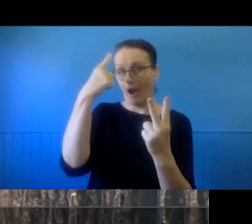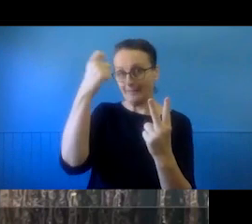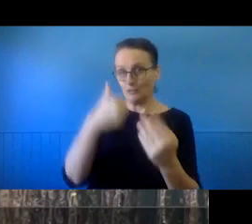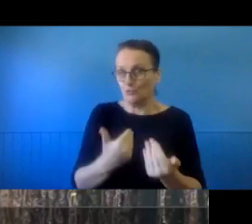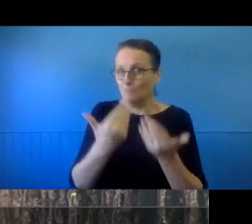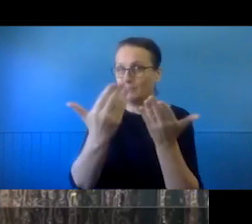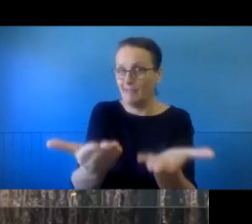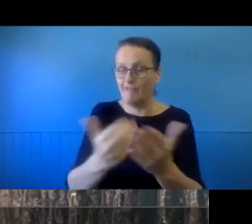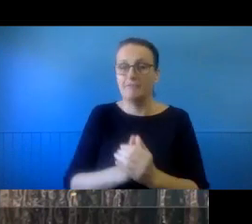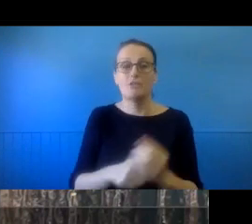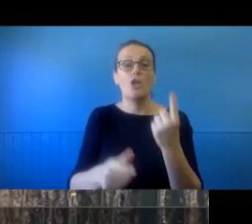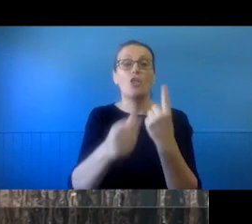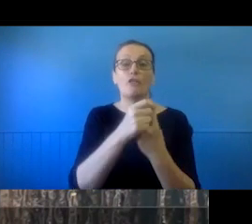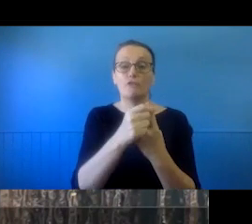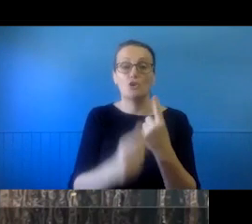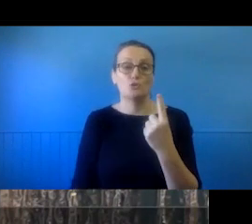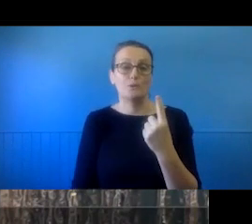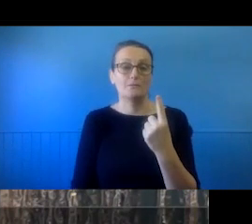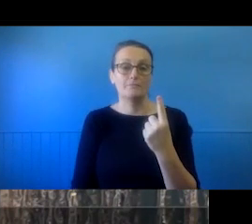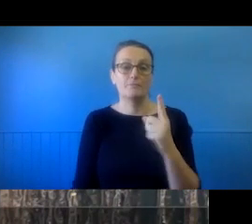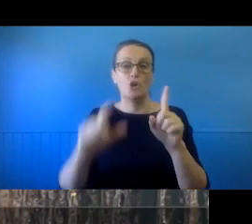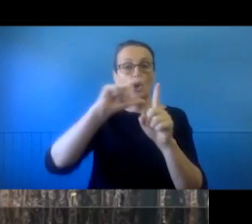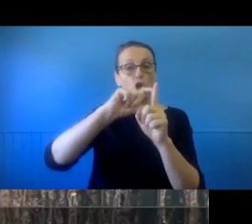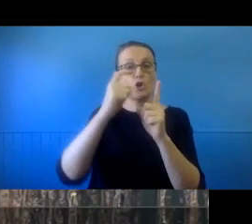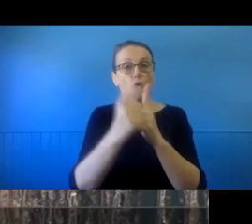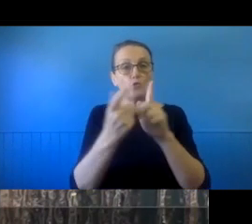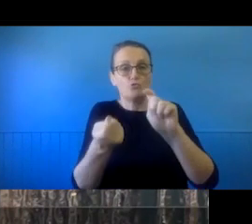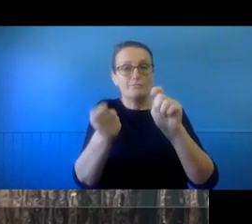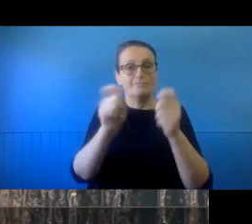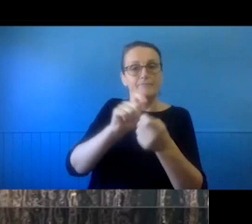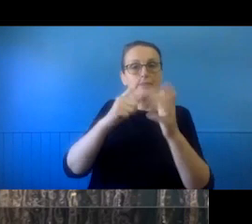you. The first one is about cultural adaption and we want to unpack what